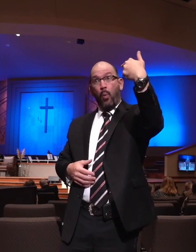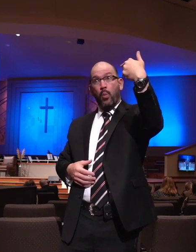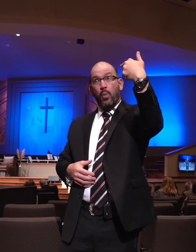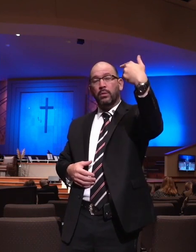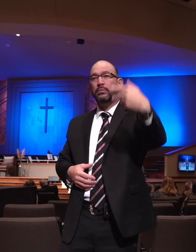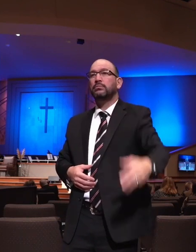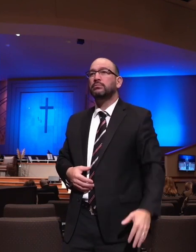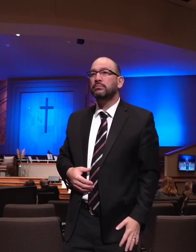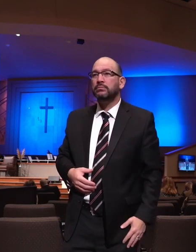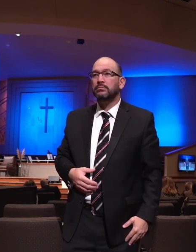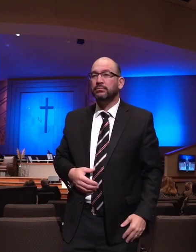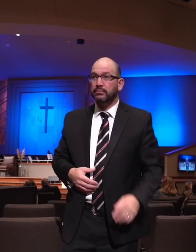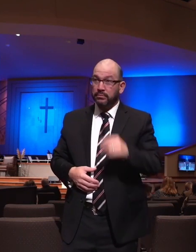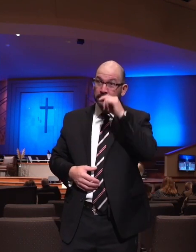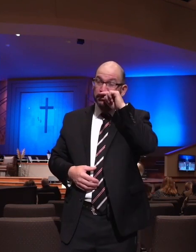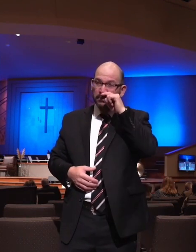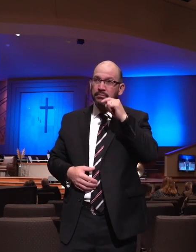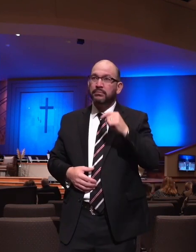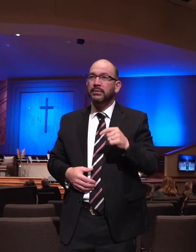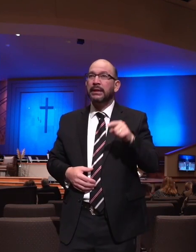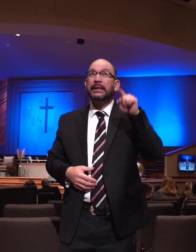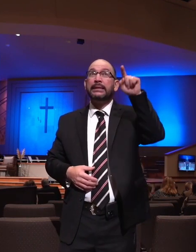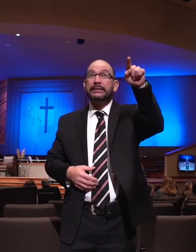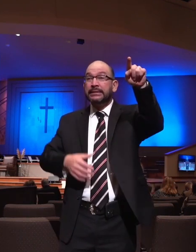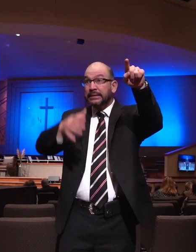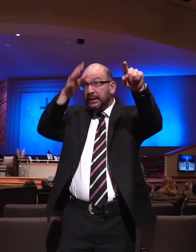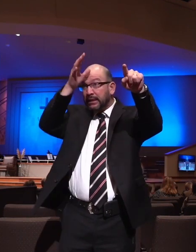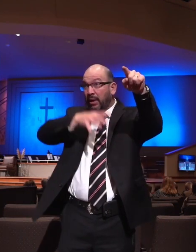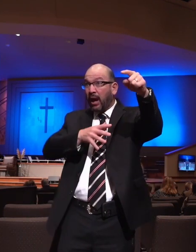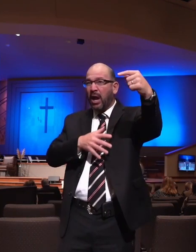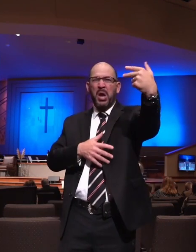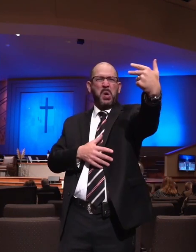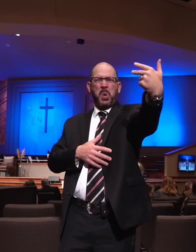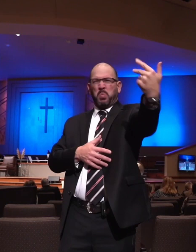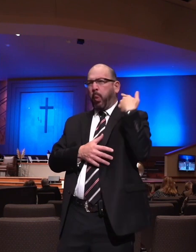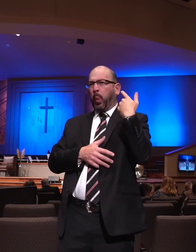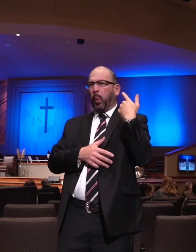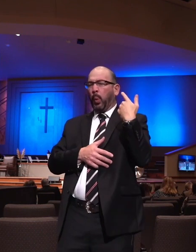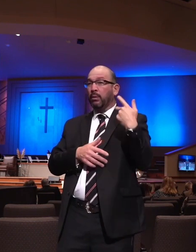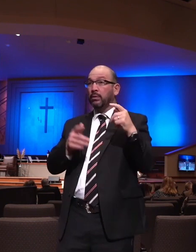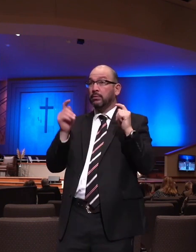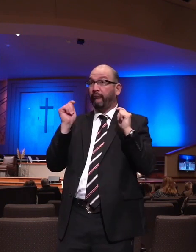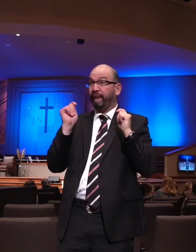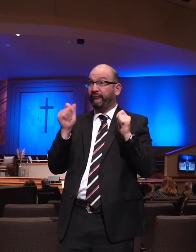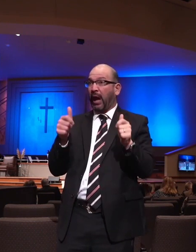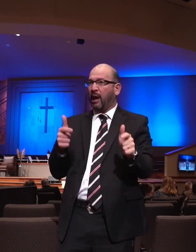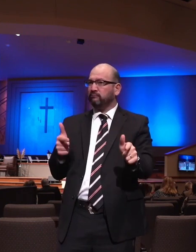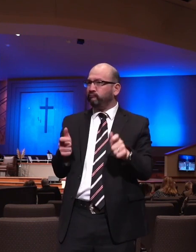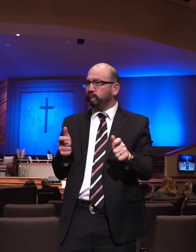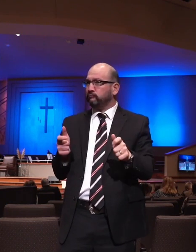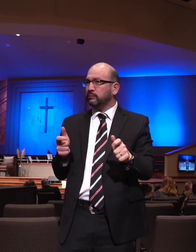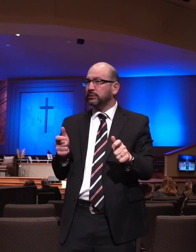he takes off with the load that he's got he takes off and I take off and as soon